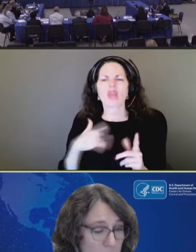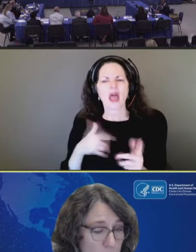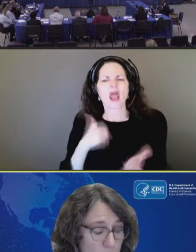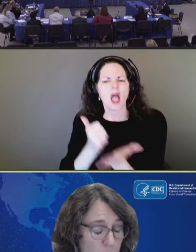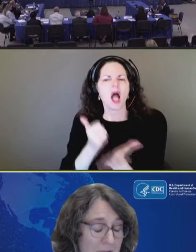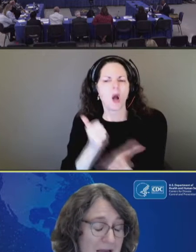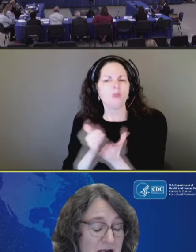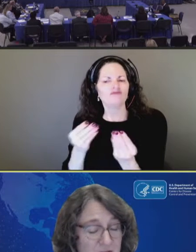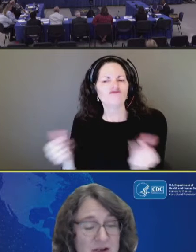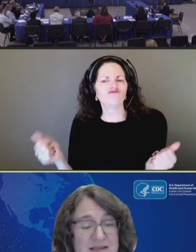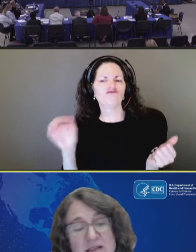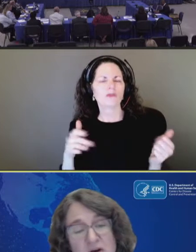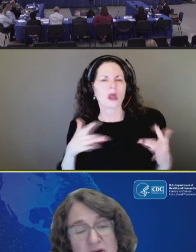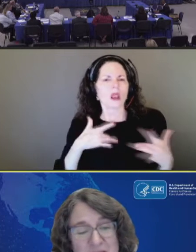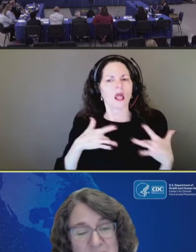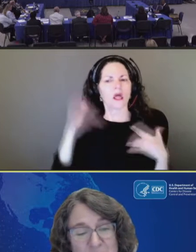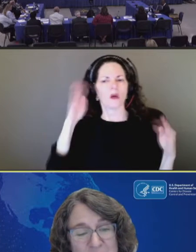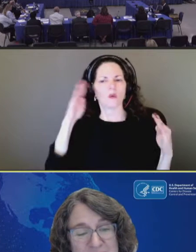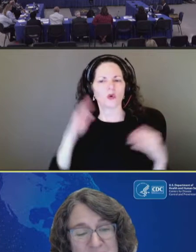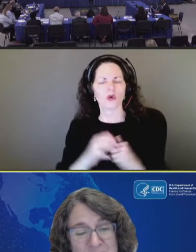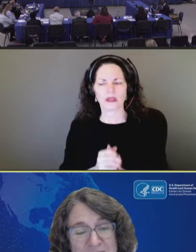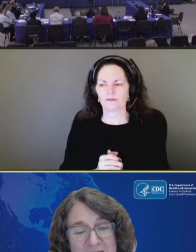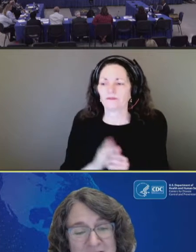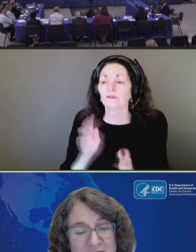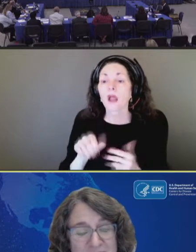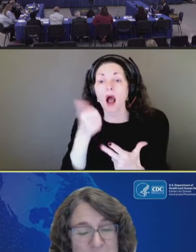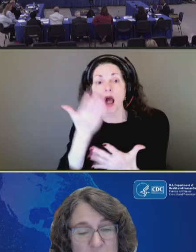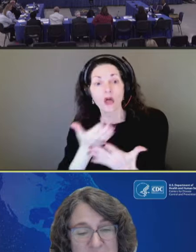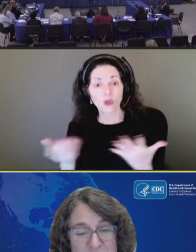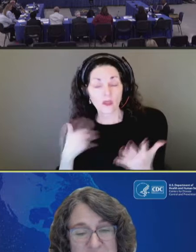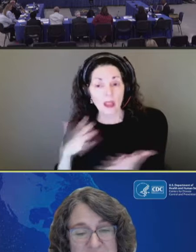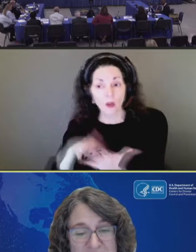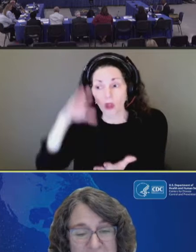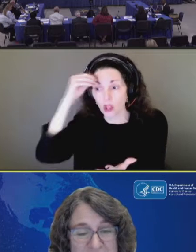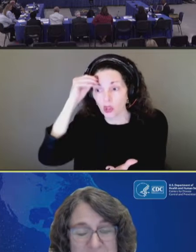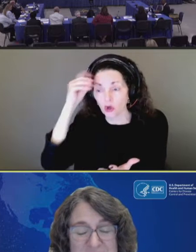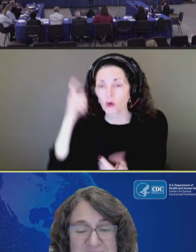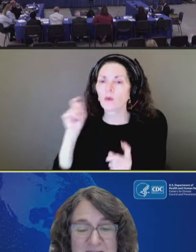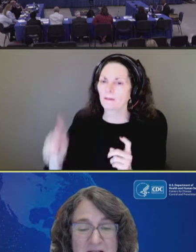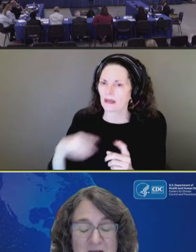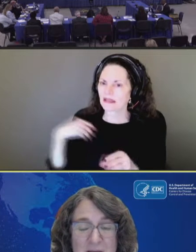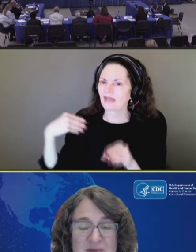We had another lesson learned in the importance of really having flexible resources and investments.